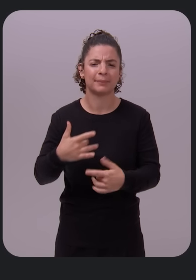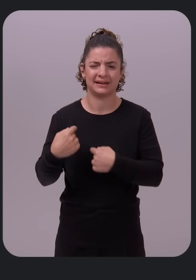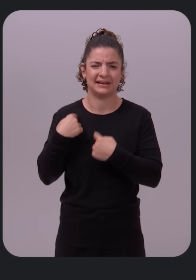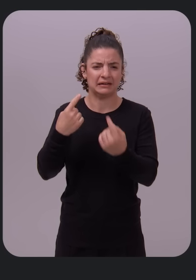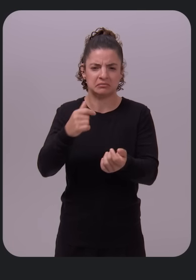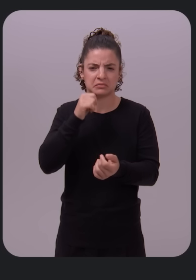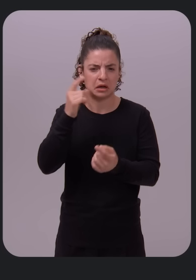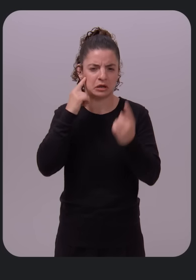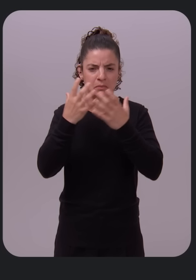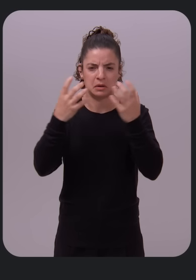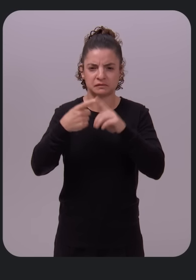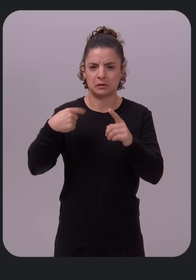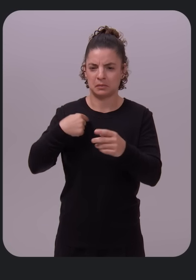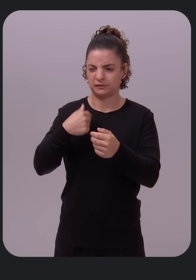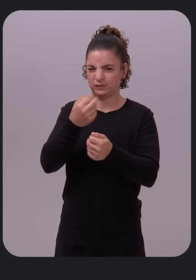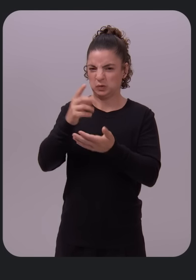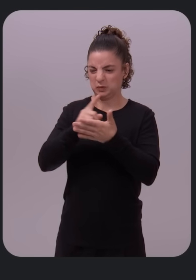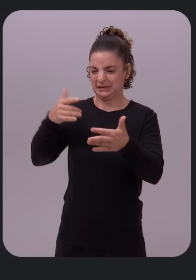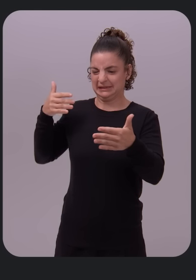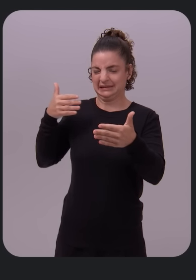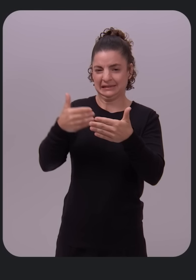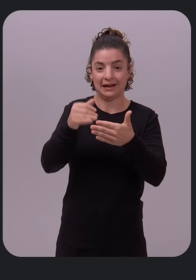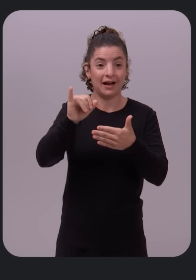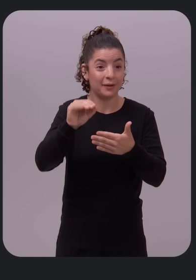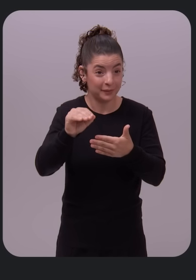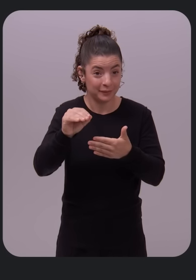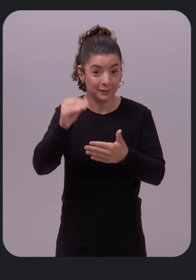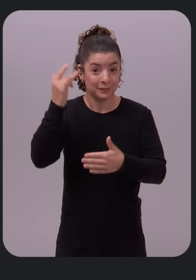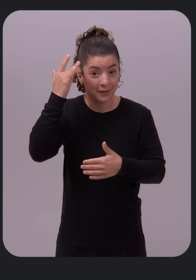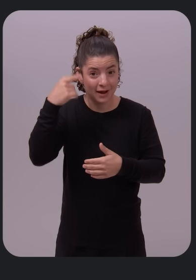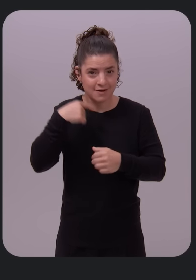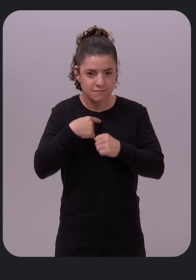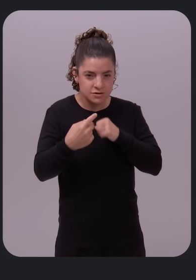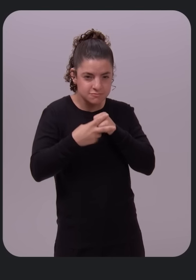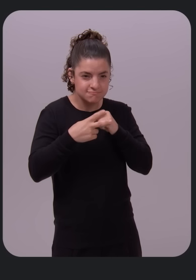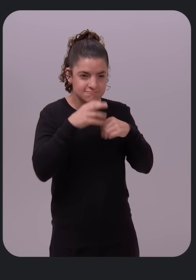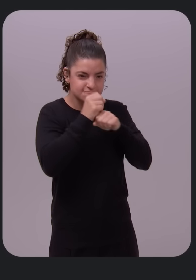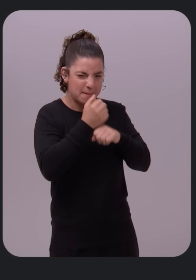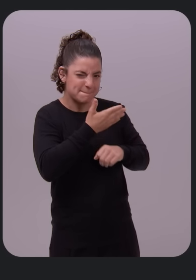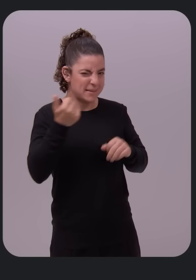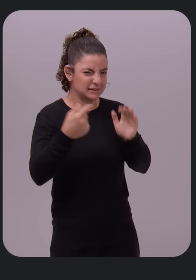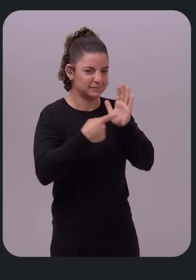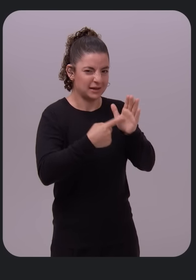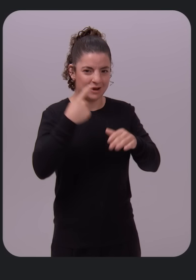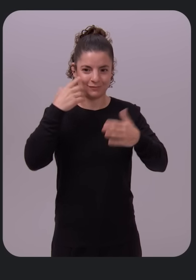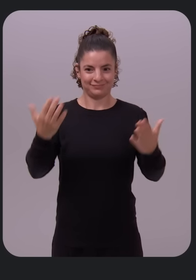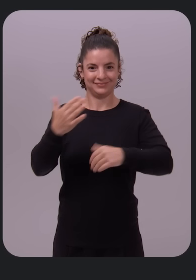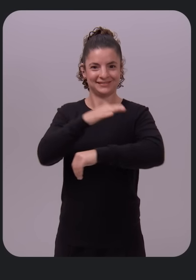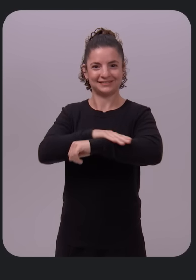in the weeks leading up to I/O. That's because we'd be saving our best models for this stage.